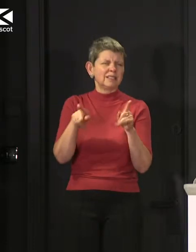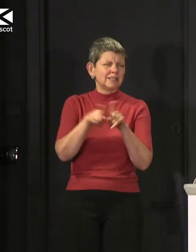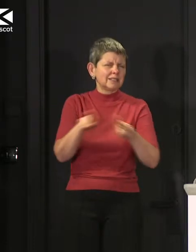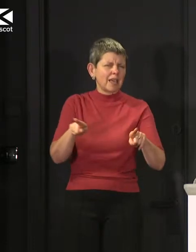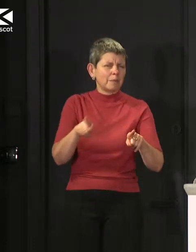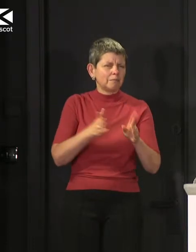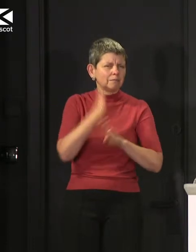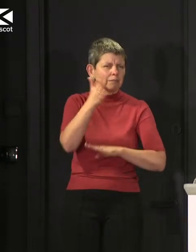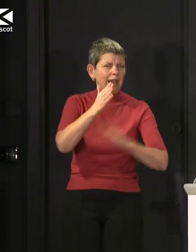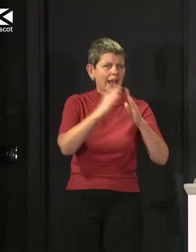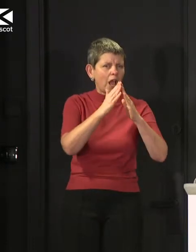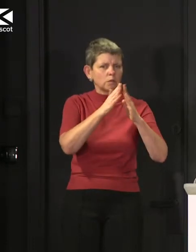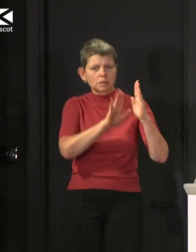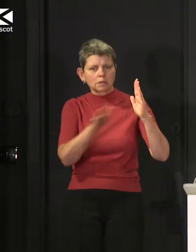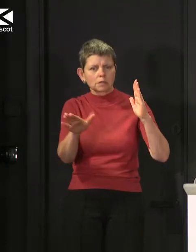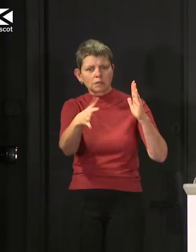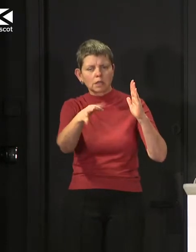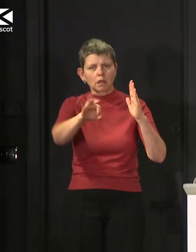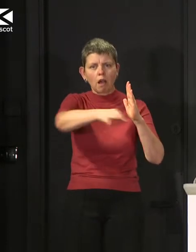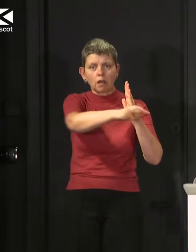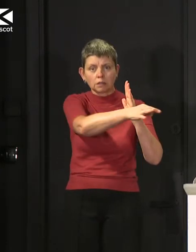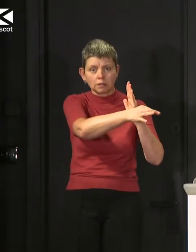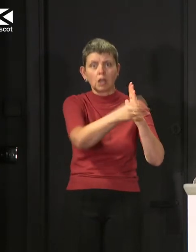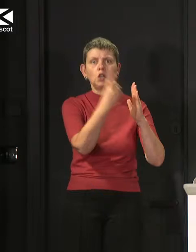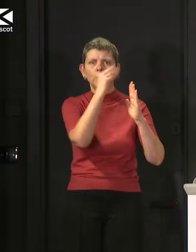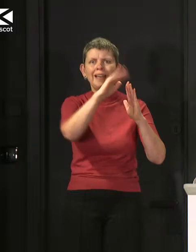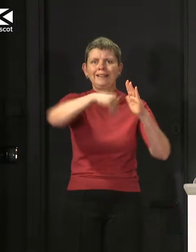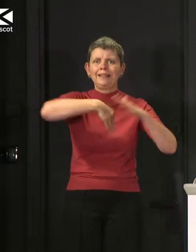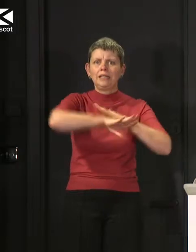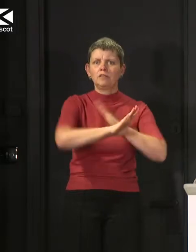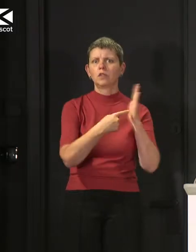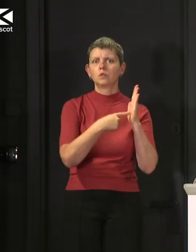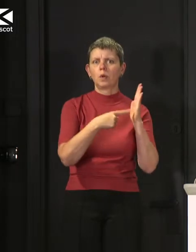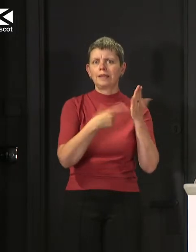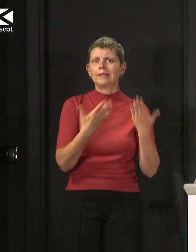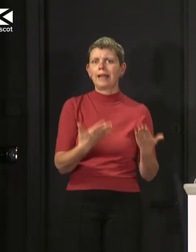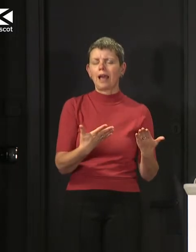you are not allowed to go in the house, we allow you to use the toilet, but the cleaning